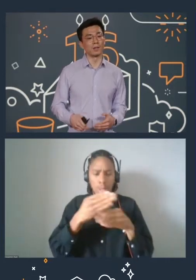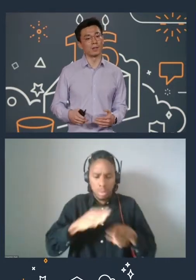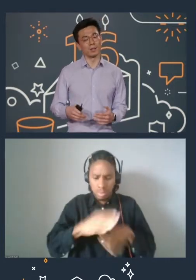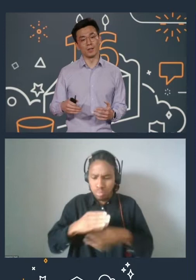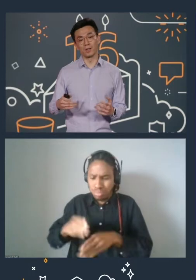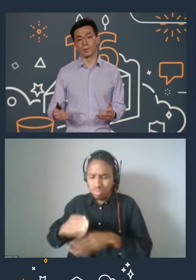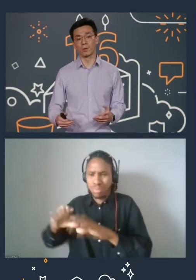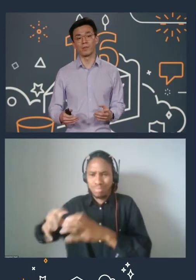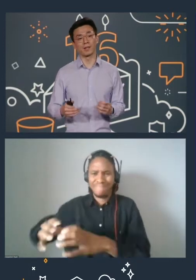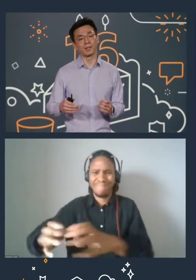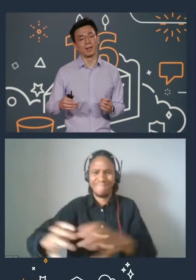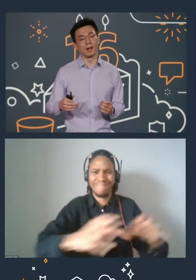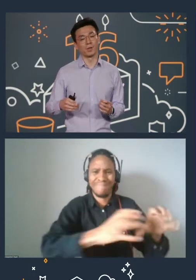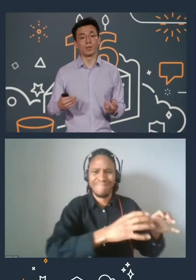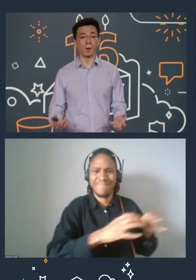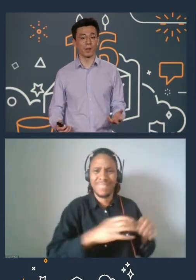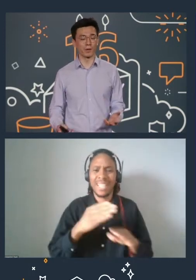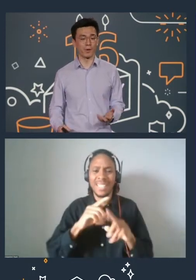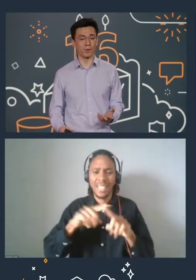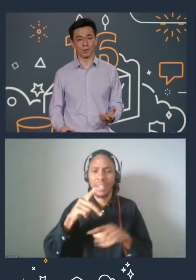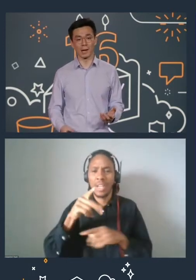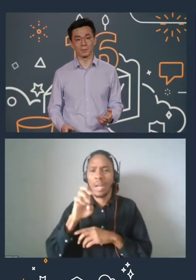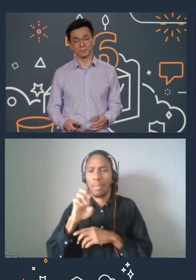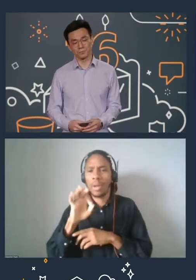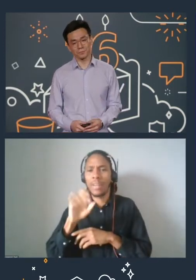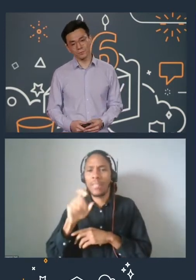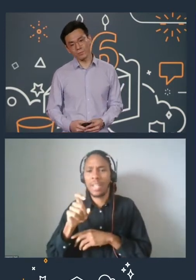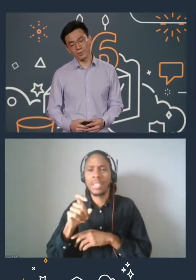in different prefix using parquet file format.